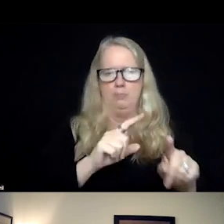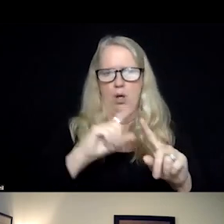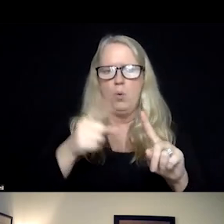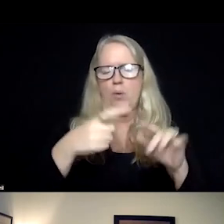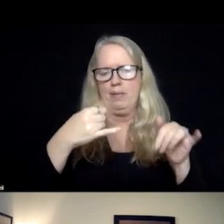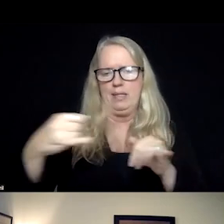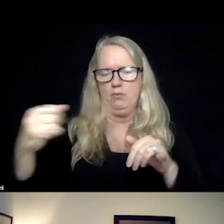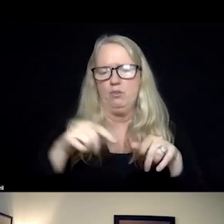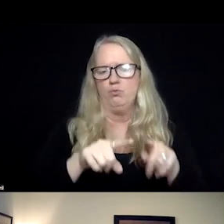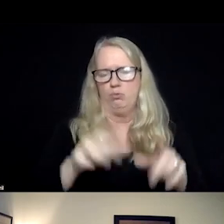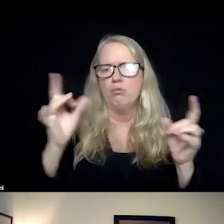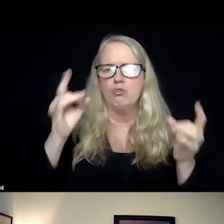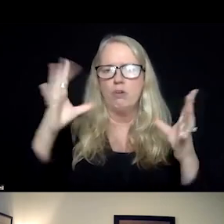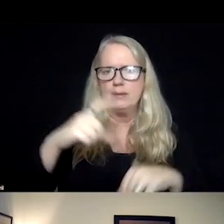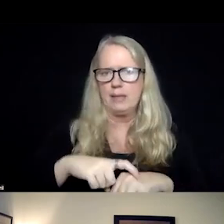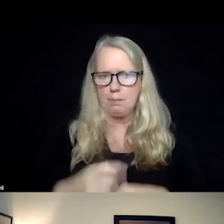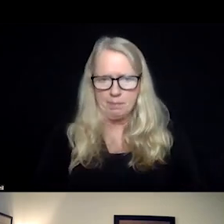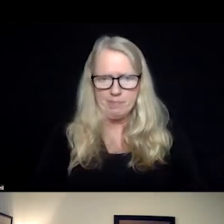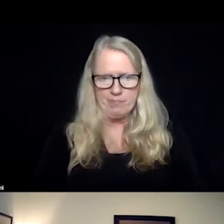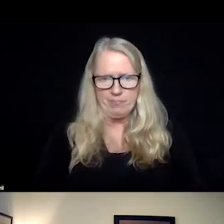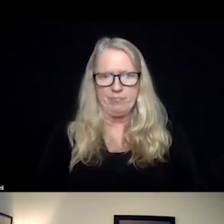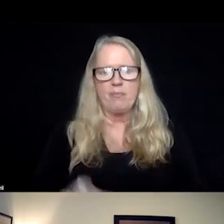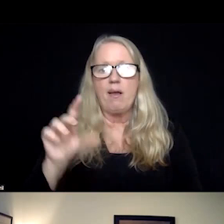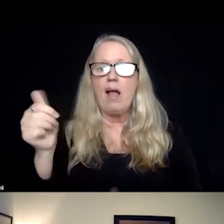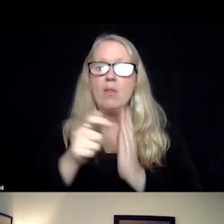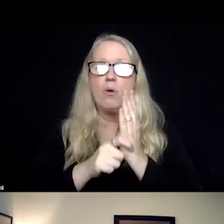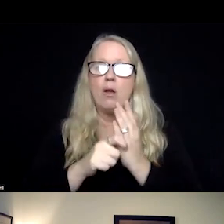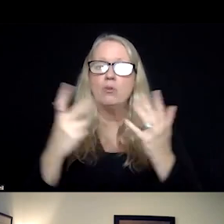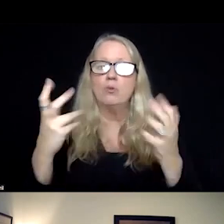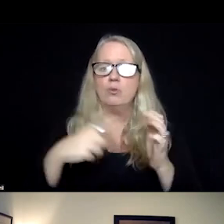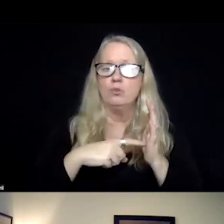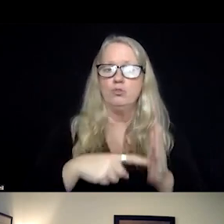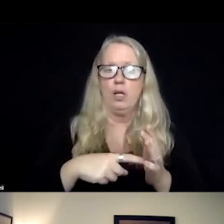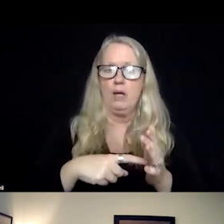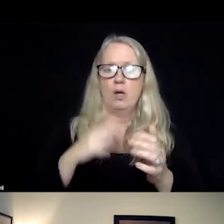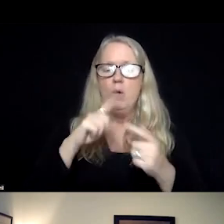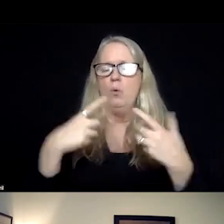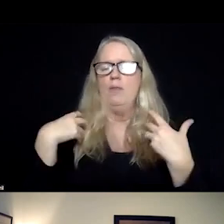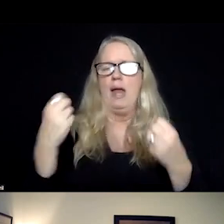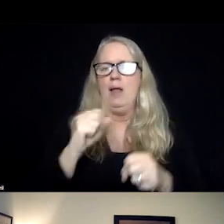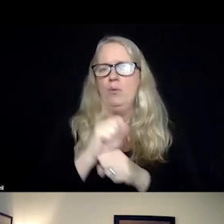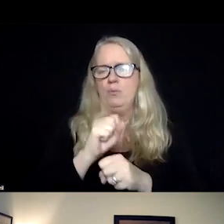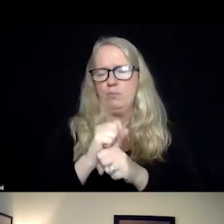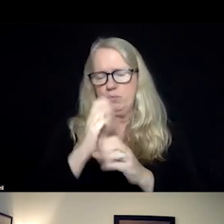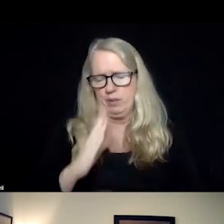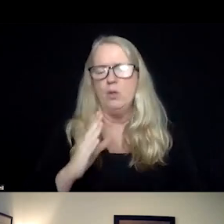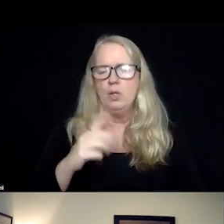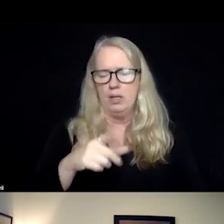THE OTHER ONE I WANT TO SHARE IS HEALTHCARE WORKERS ARE FACING A